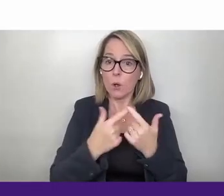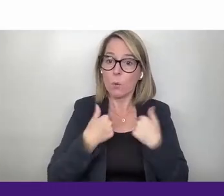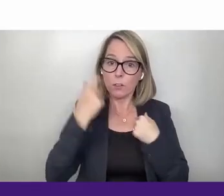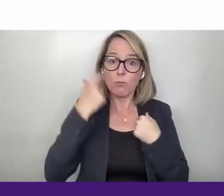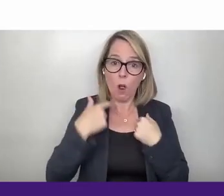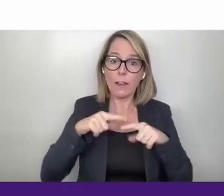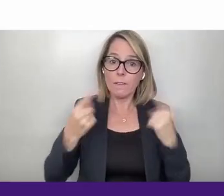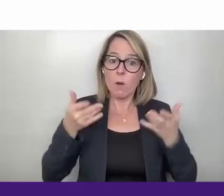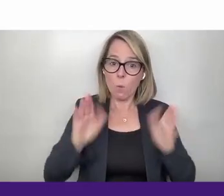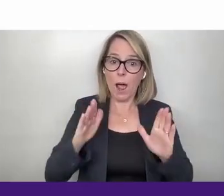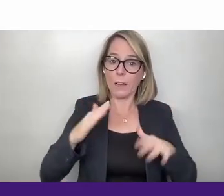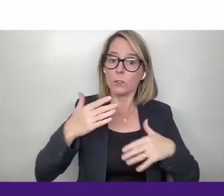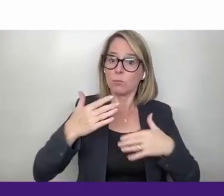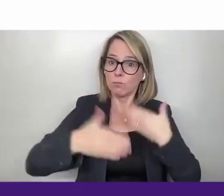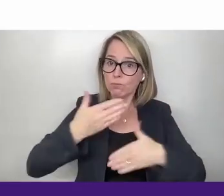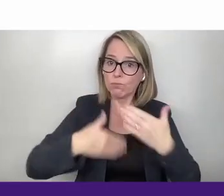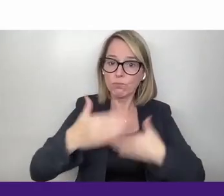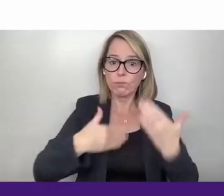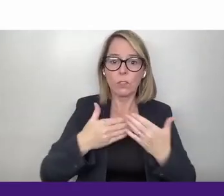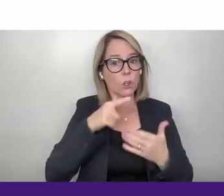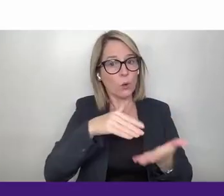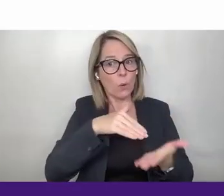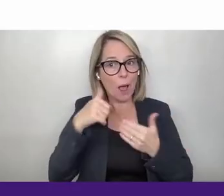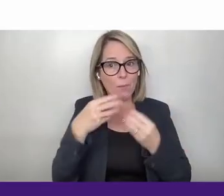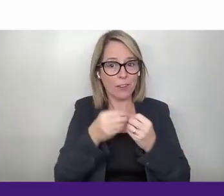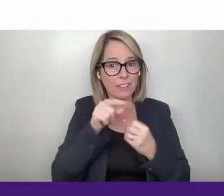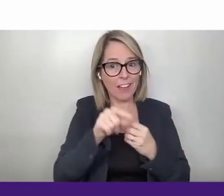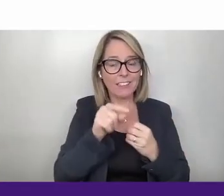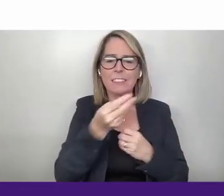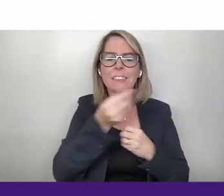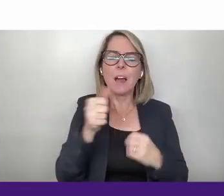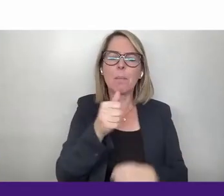Cathy: And you help us out in that clinic. Some of the patients at that clinic might